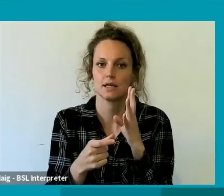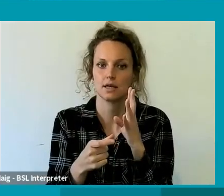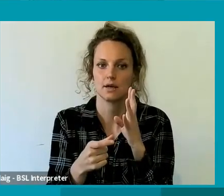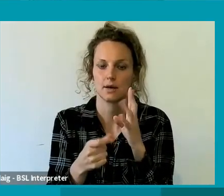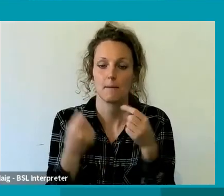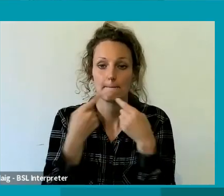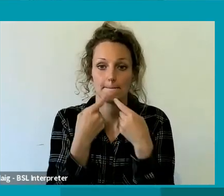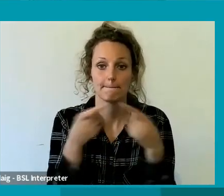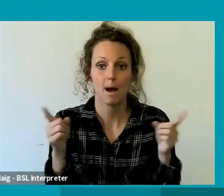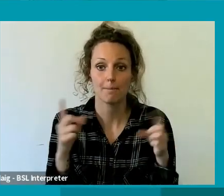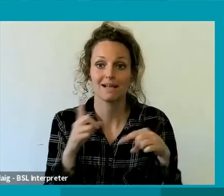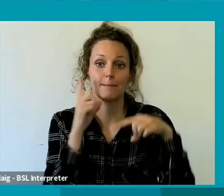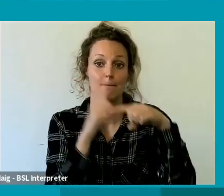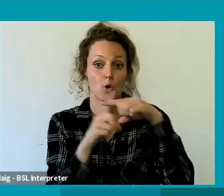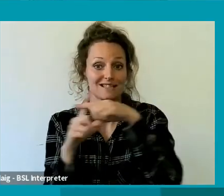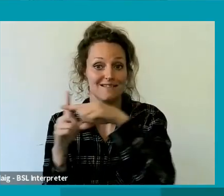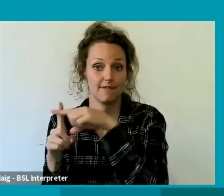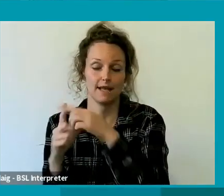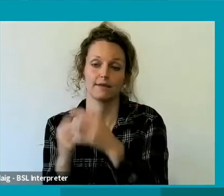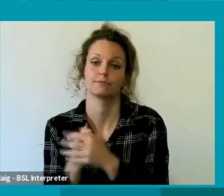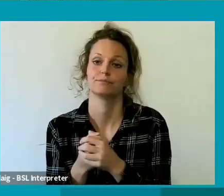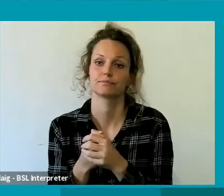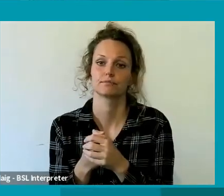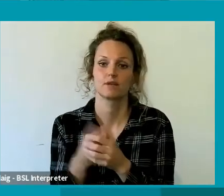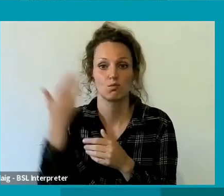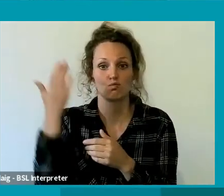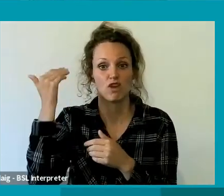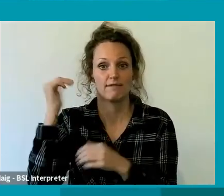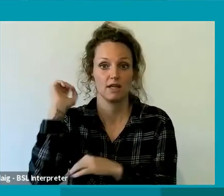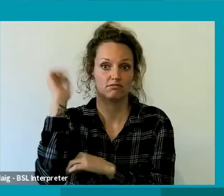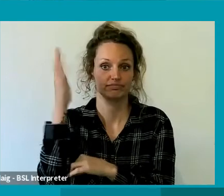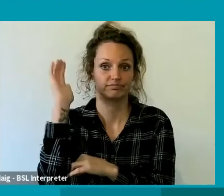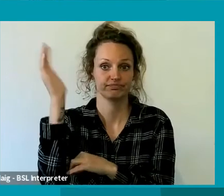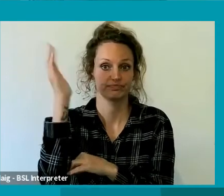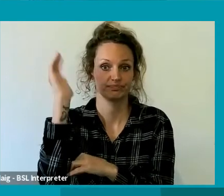that we crafted together and these two are stacked full of fabulous activities.